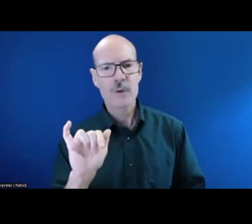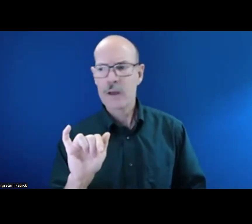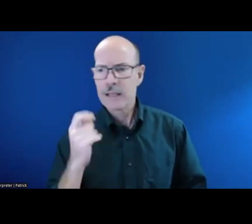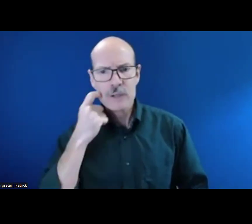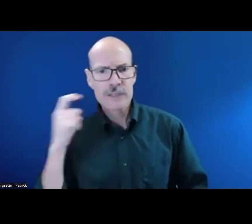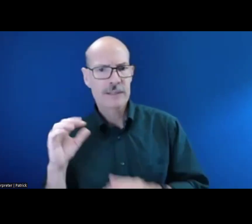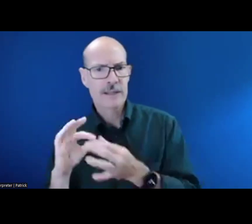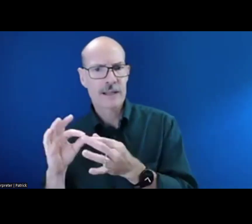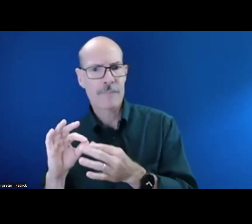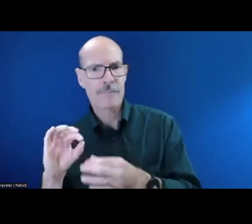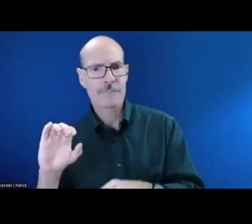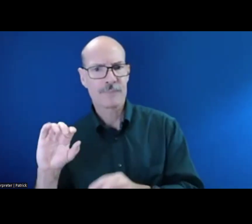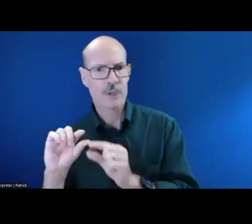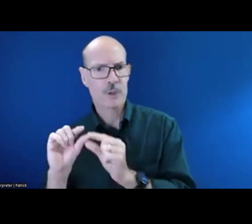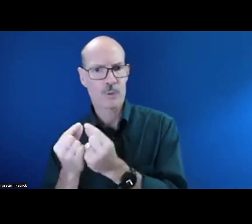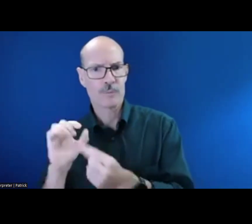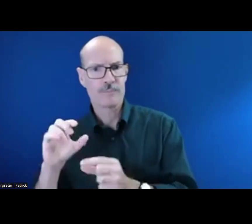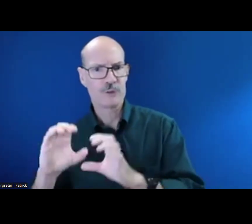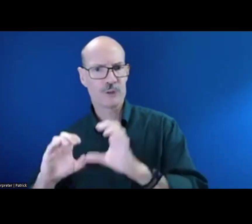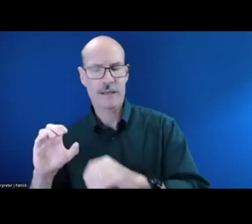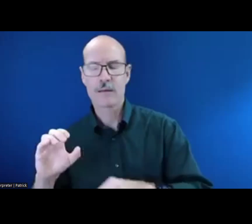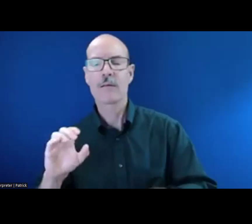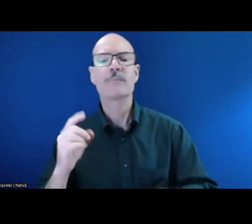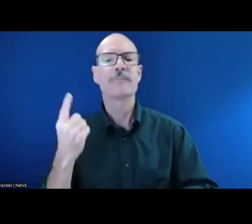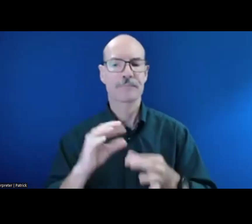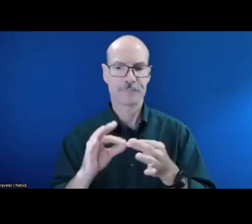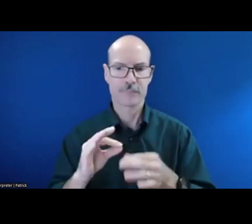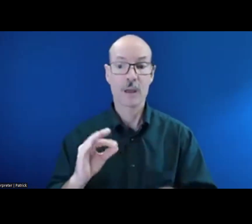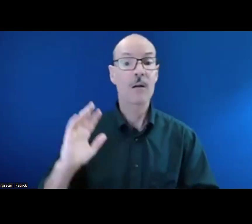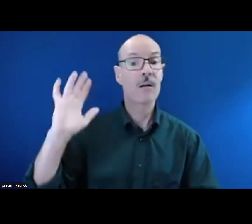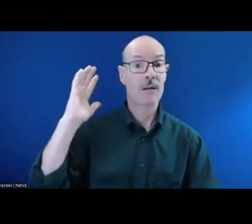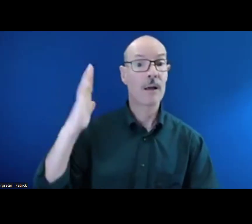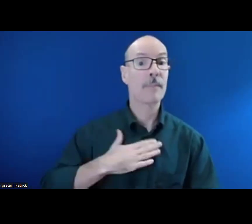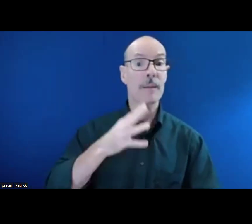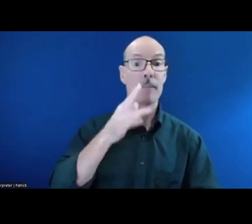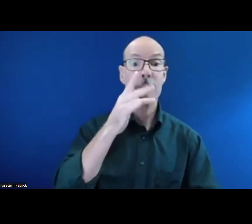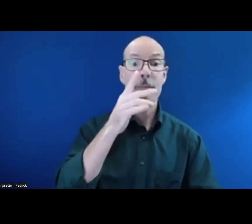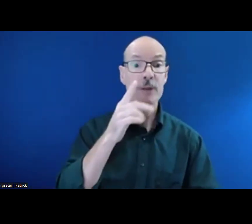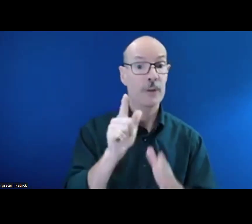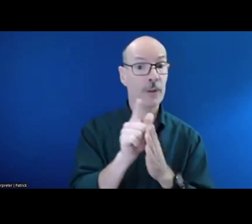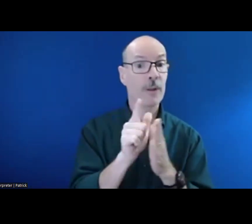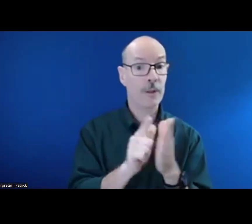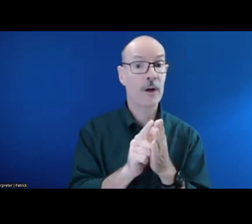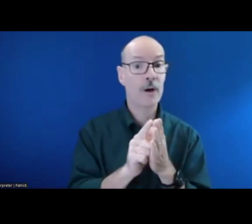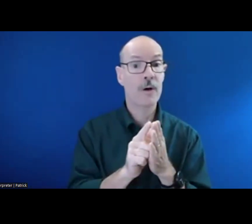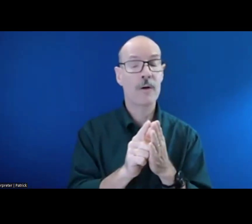Someone noted that "Hospice was sew helpful when my mother-in-law was in assisted living.